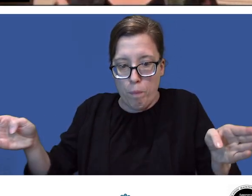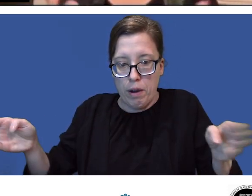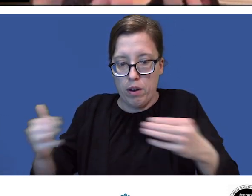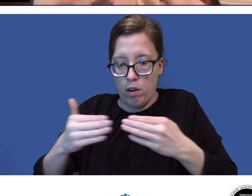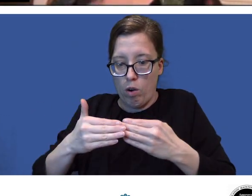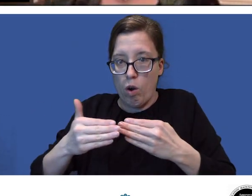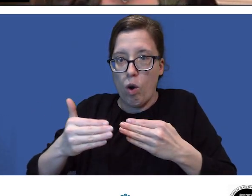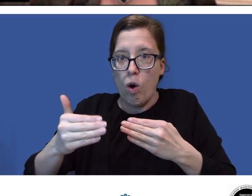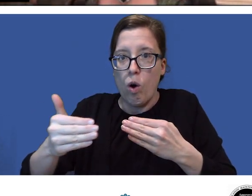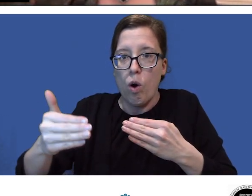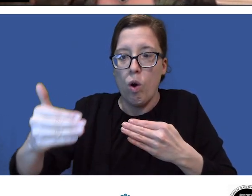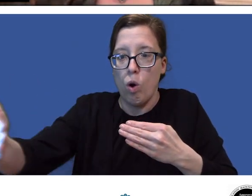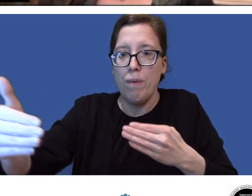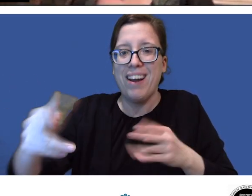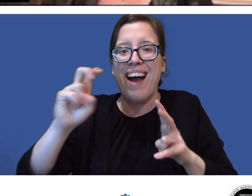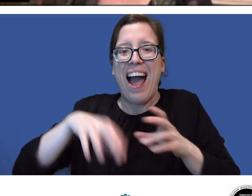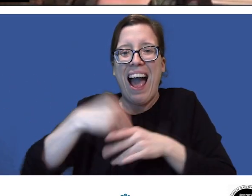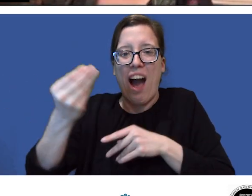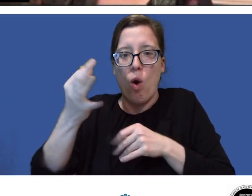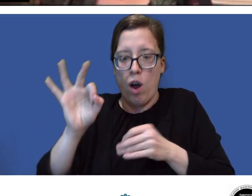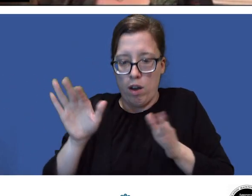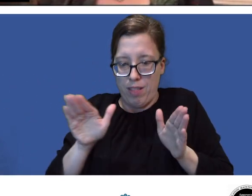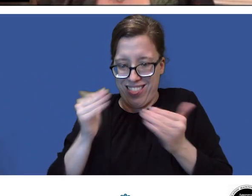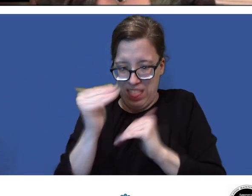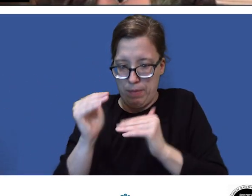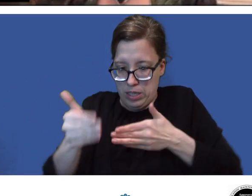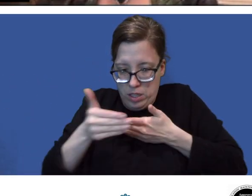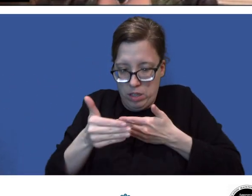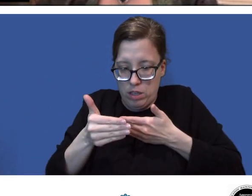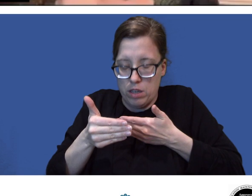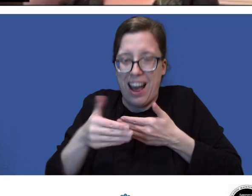We need to get them out of their own bodies and get them into the world,